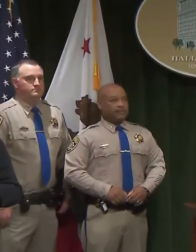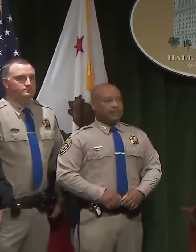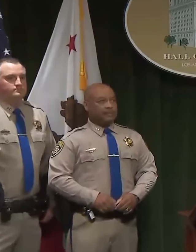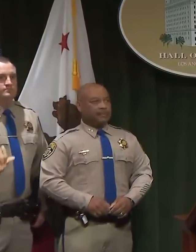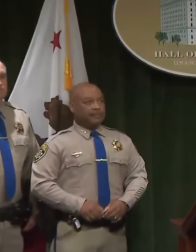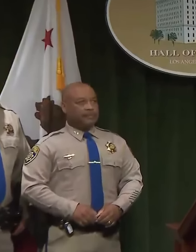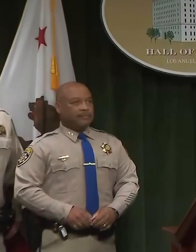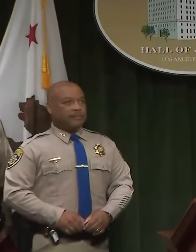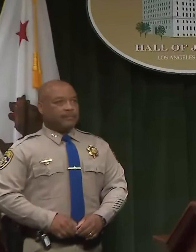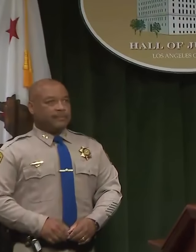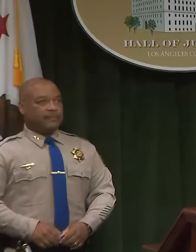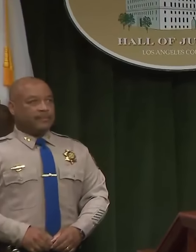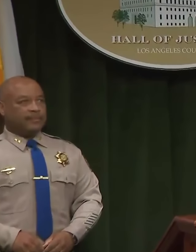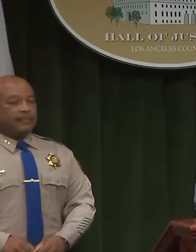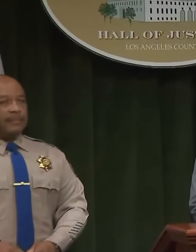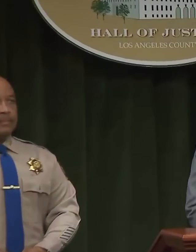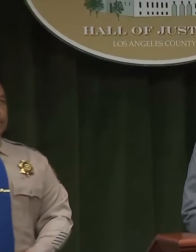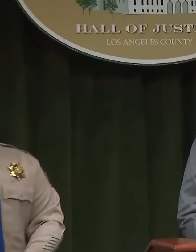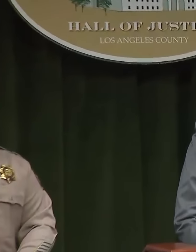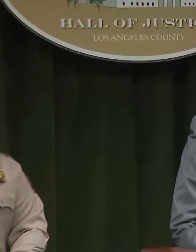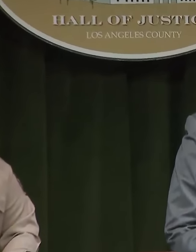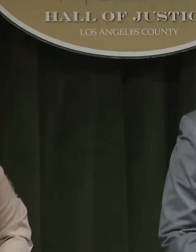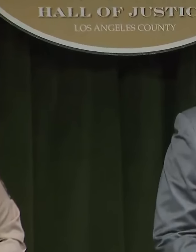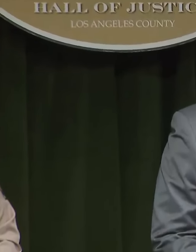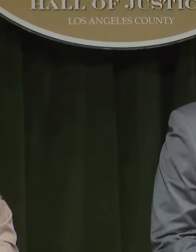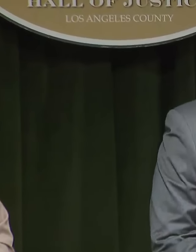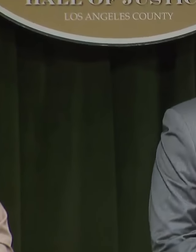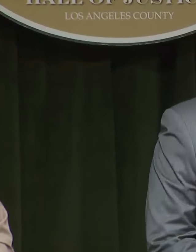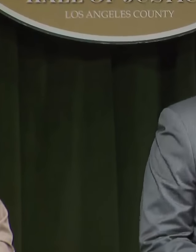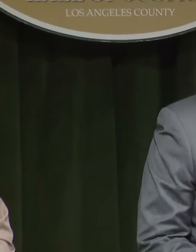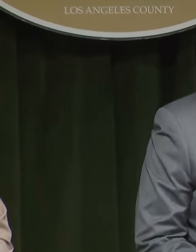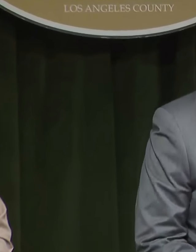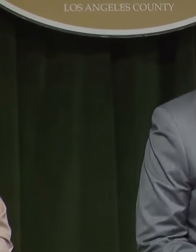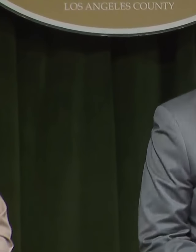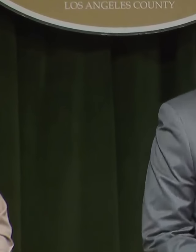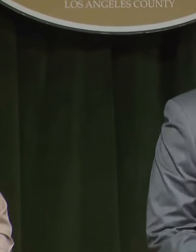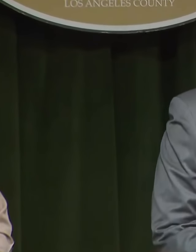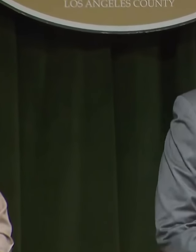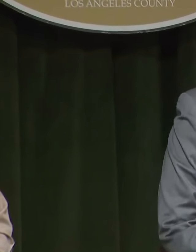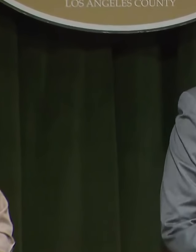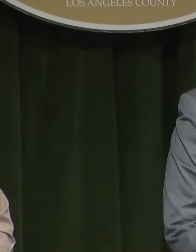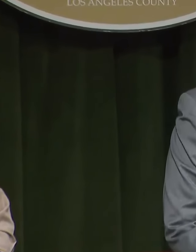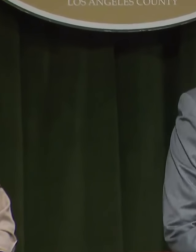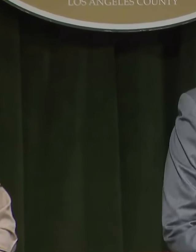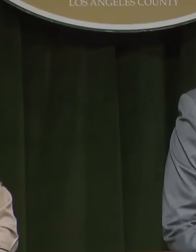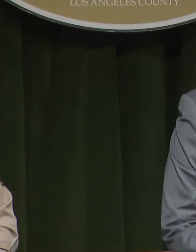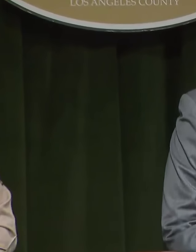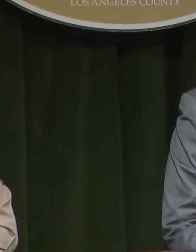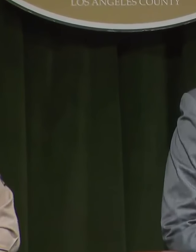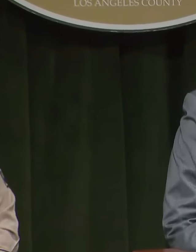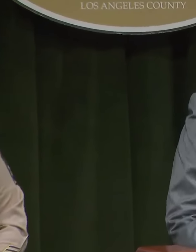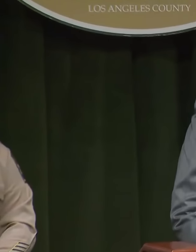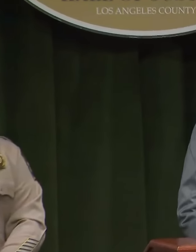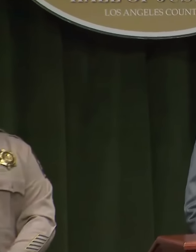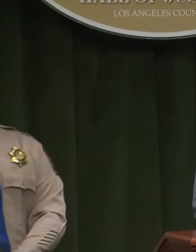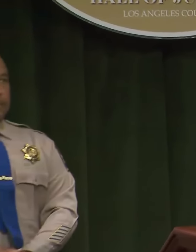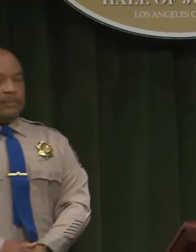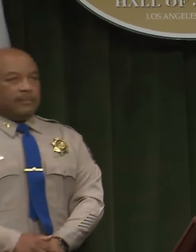THE SHOT OF HUNTINGTON BEACH. AND WE'LL TALK MORE ABOUT THE WEATHER LATER BACK TO YOU GUYS. ALL RIGHT WE'LL TAKE YOU